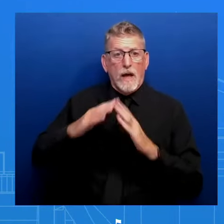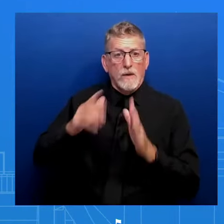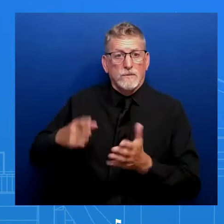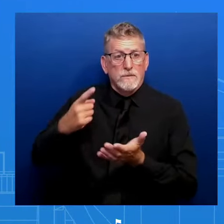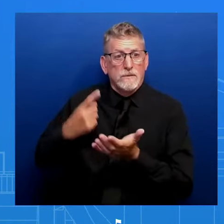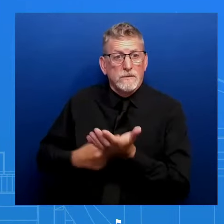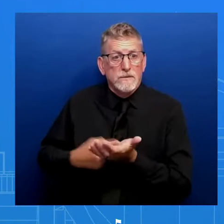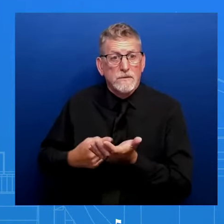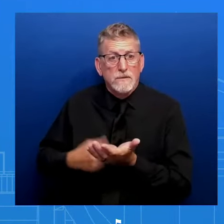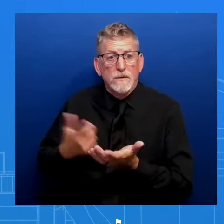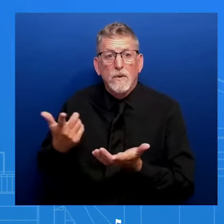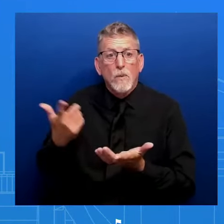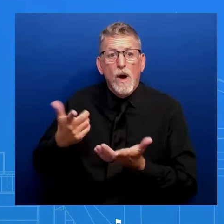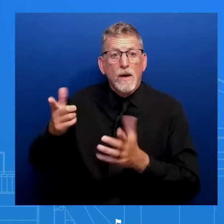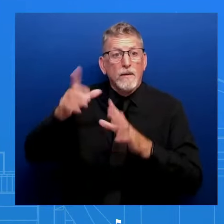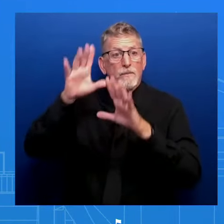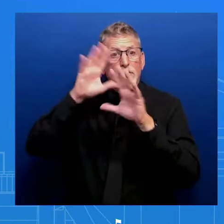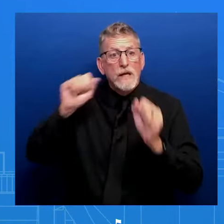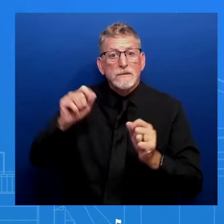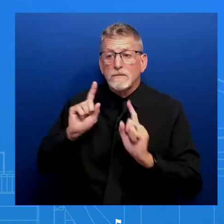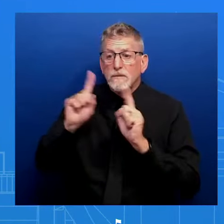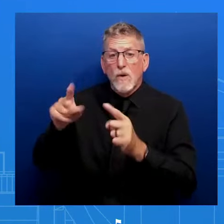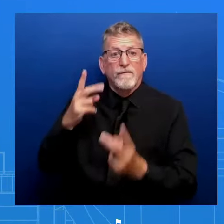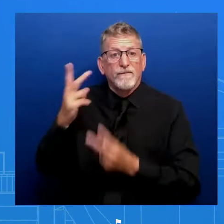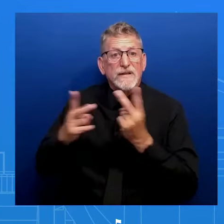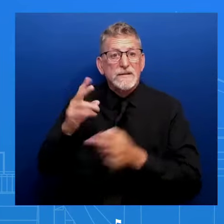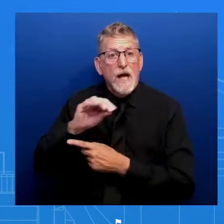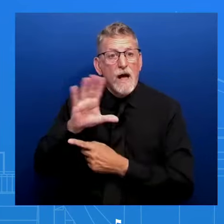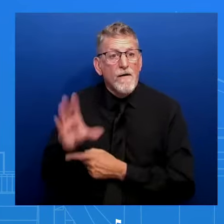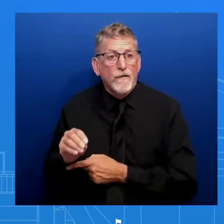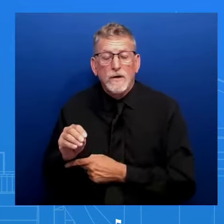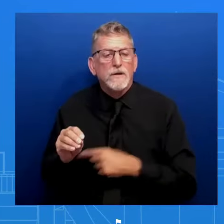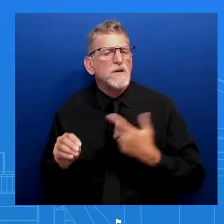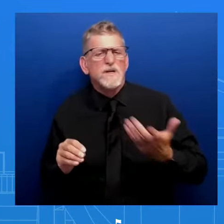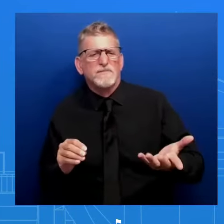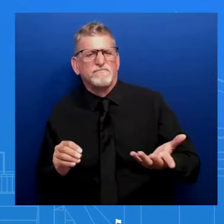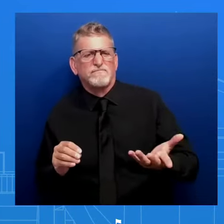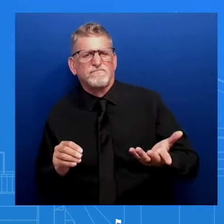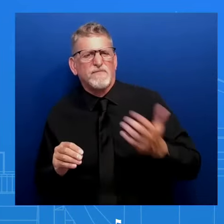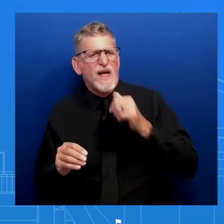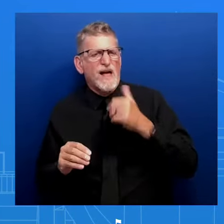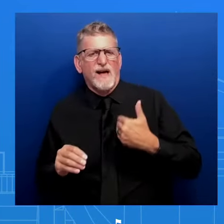Ms. Jean-Pierre: I don't have a visit to preview at this time. But as you know, the President met with African leaders